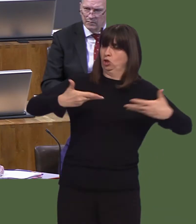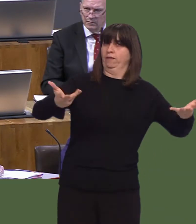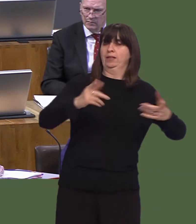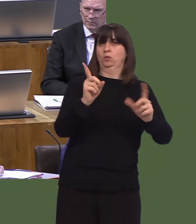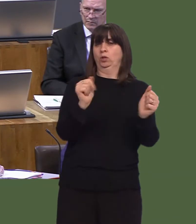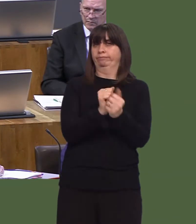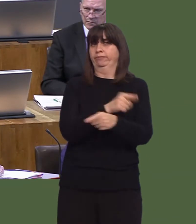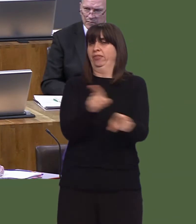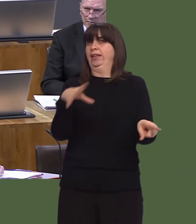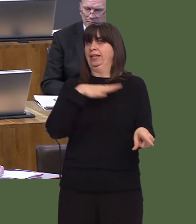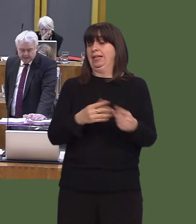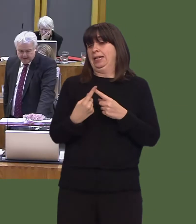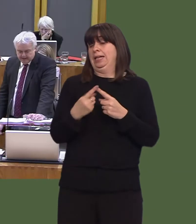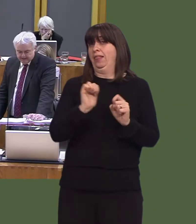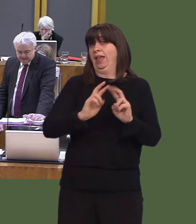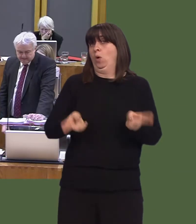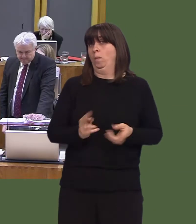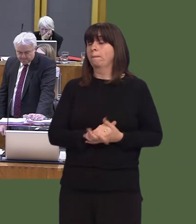as close to home as possible.